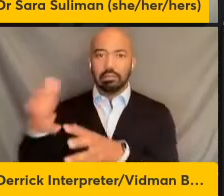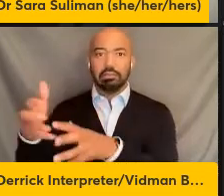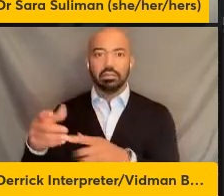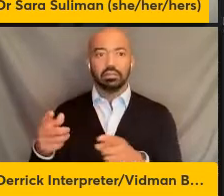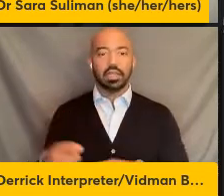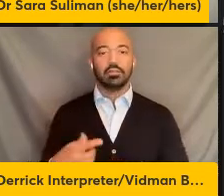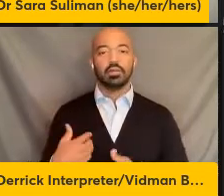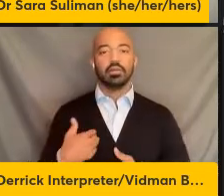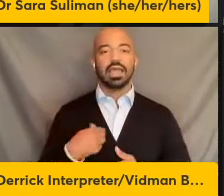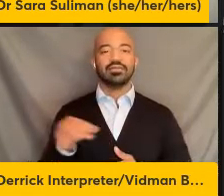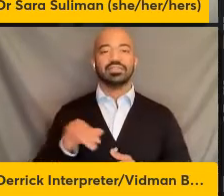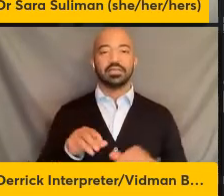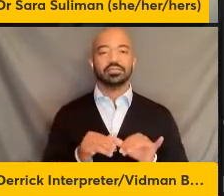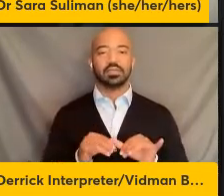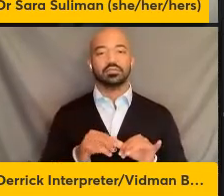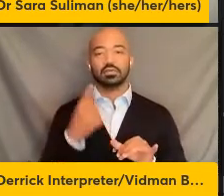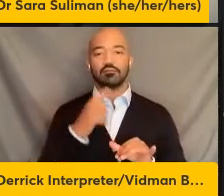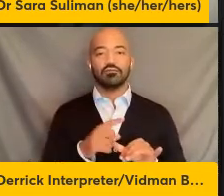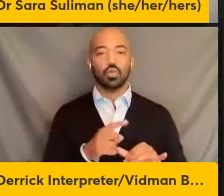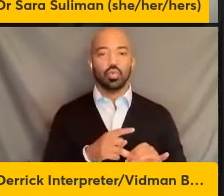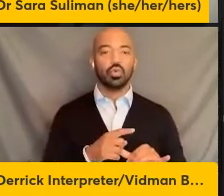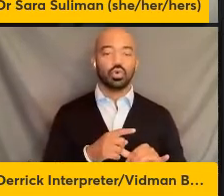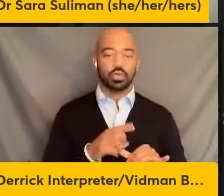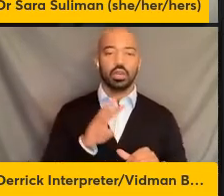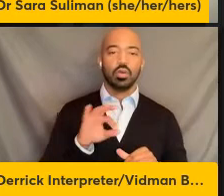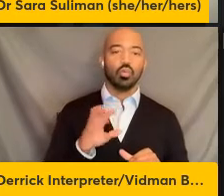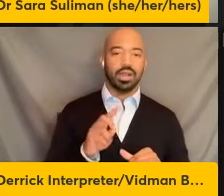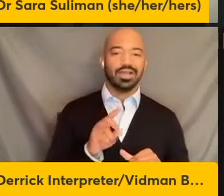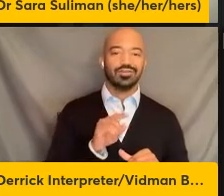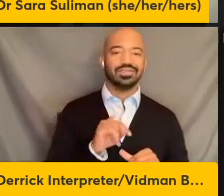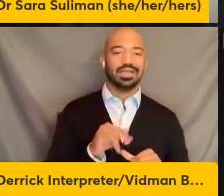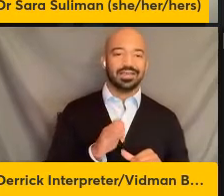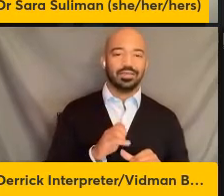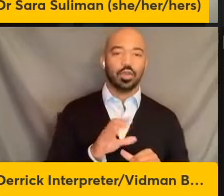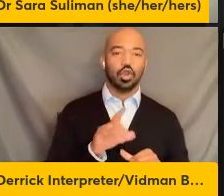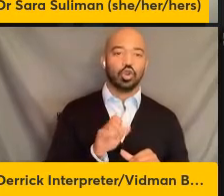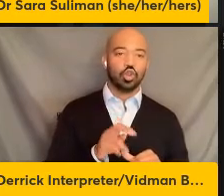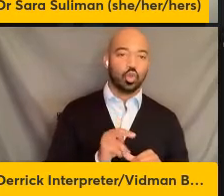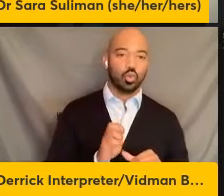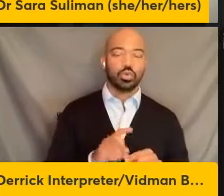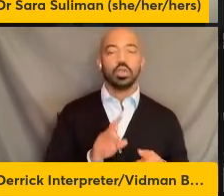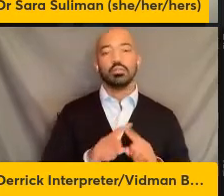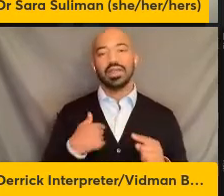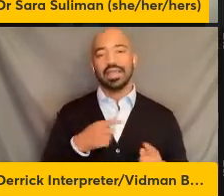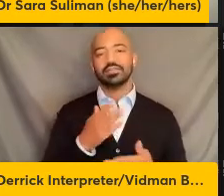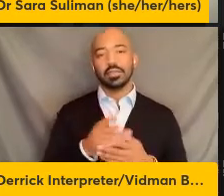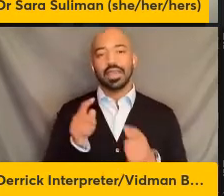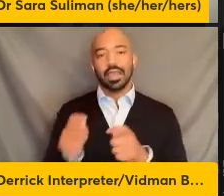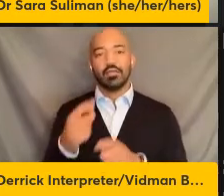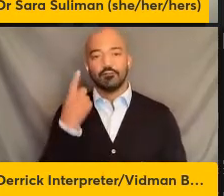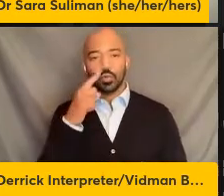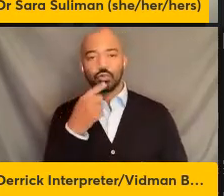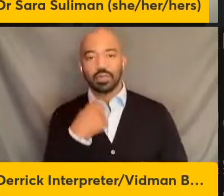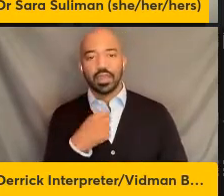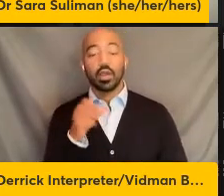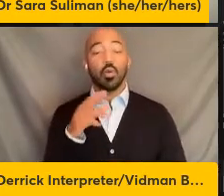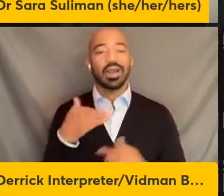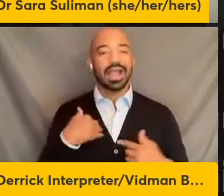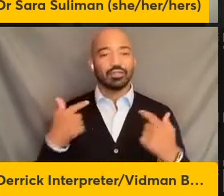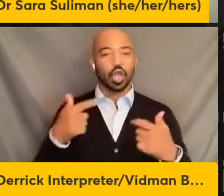the same size as the wild type clones, but there's a number of edits, or they have large deletions. So you can see this